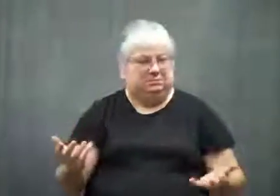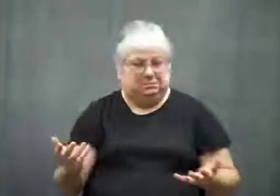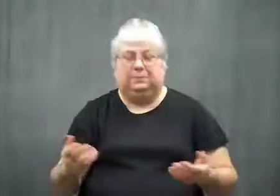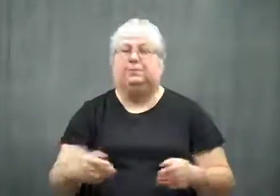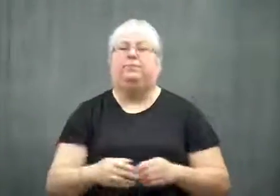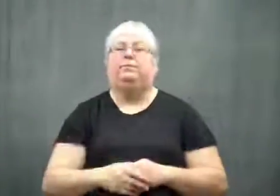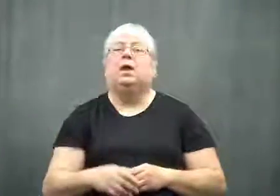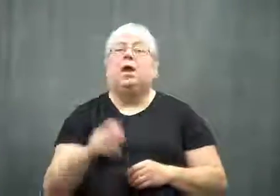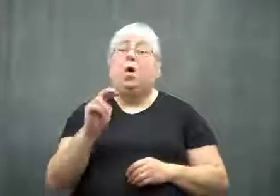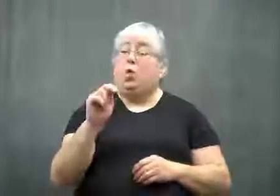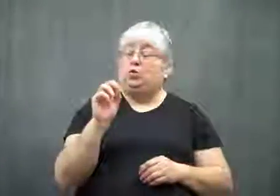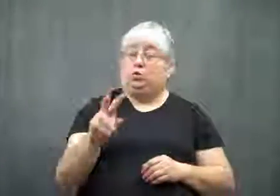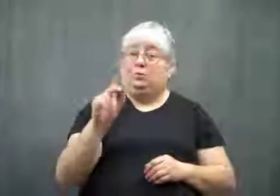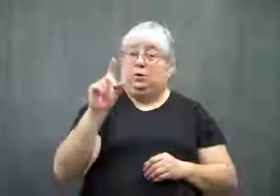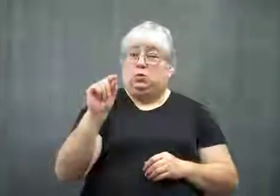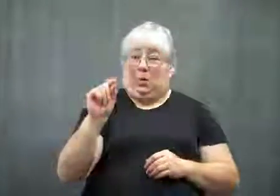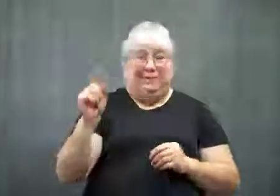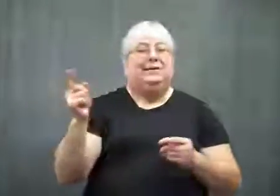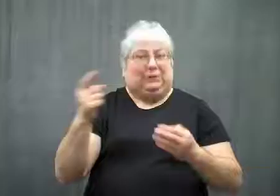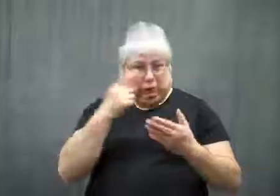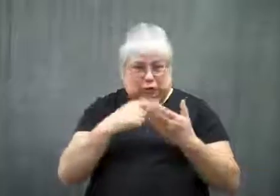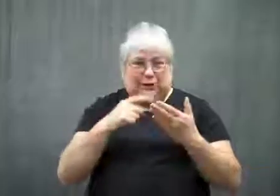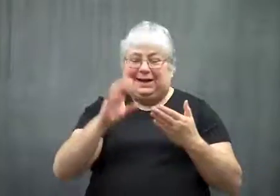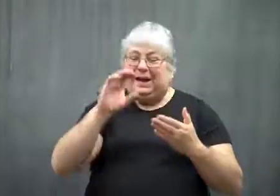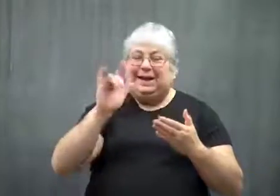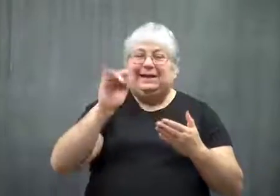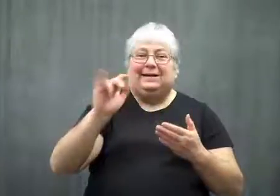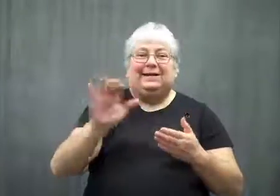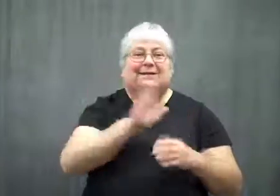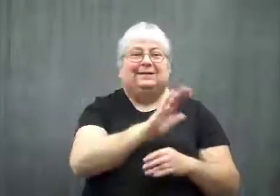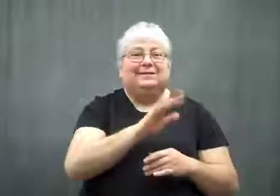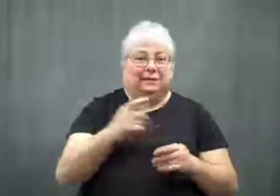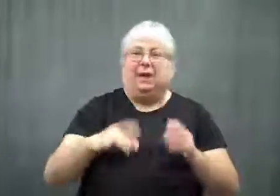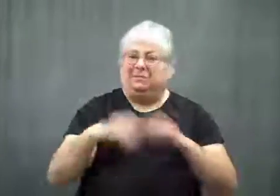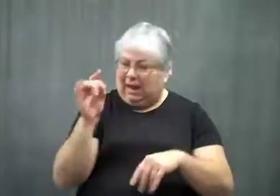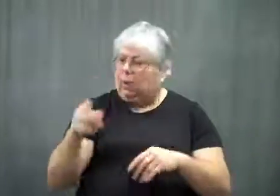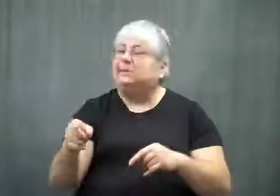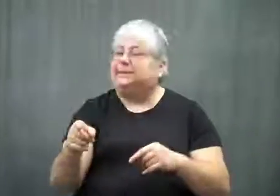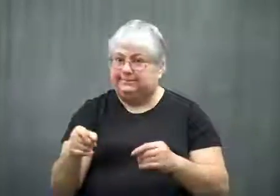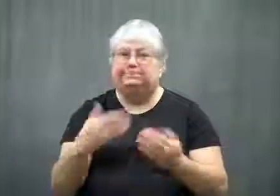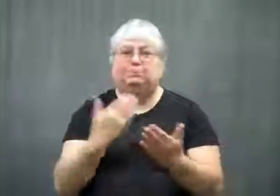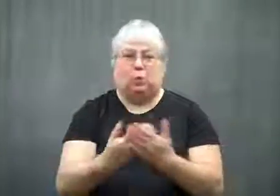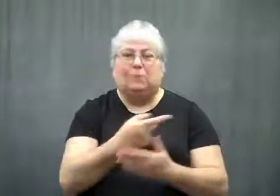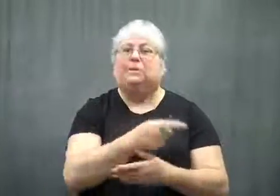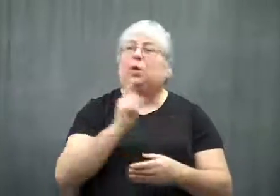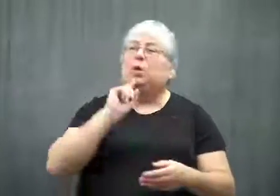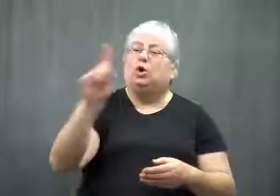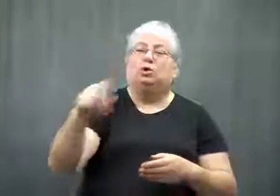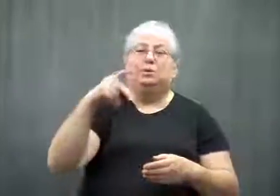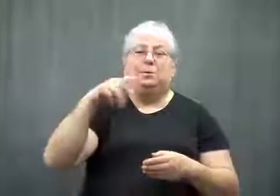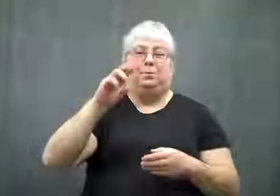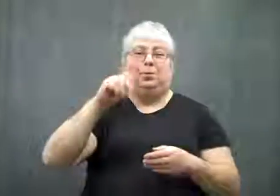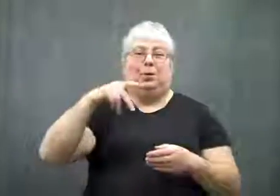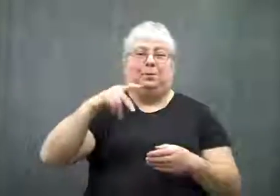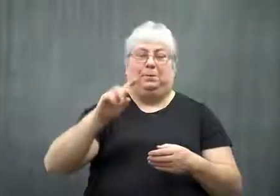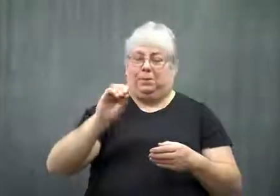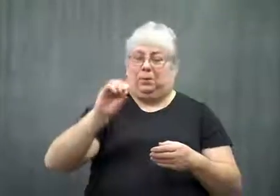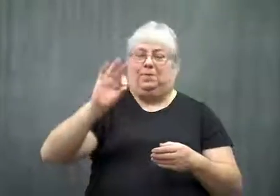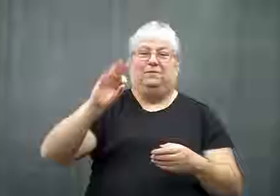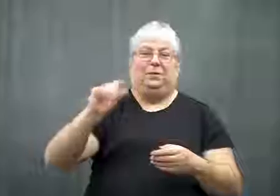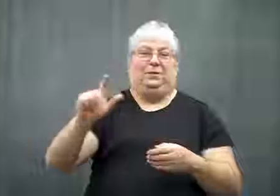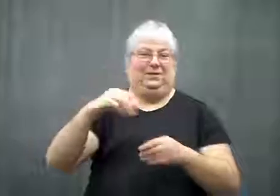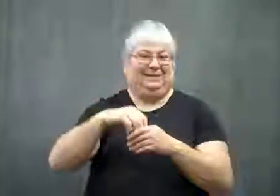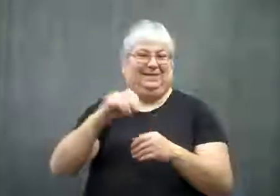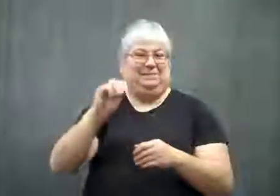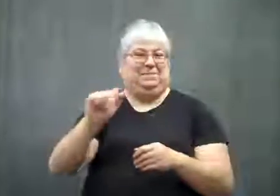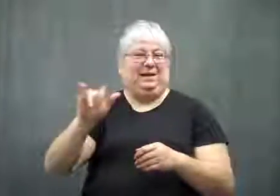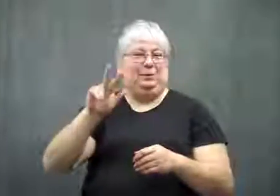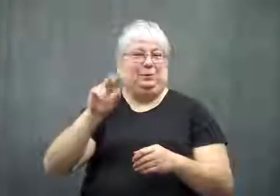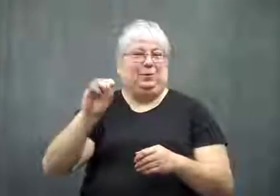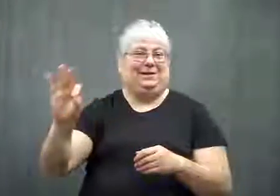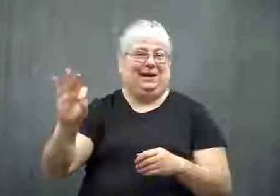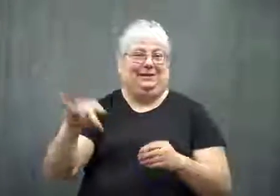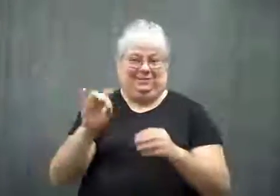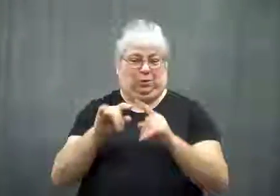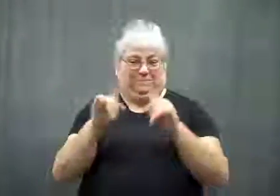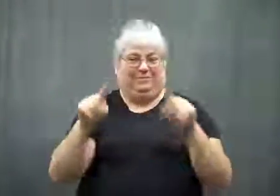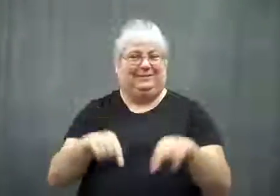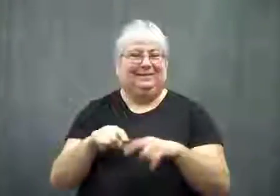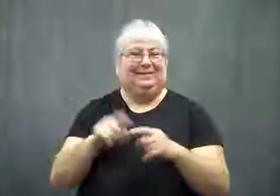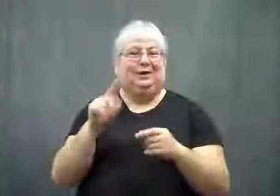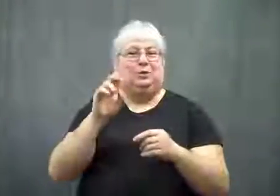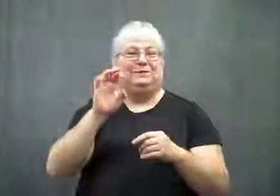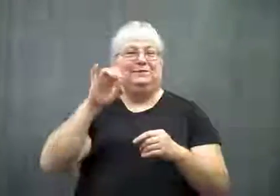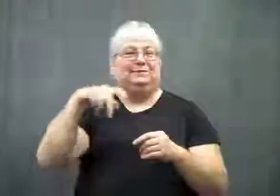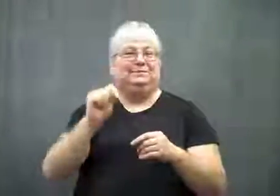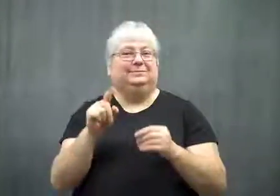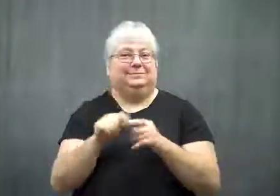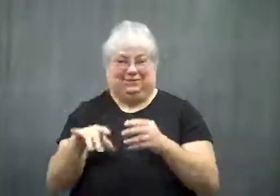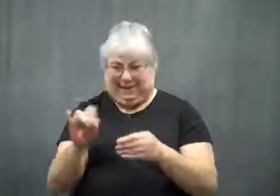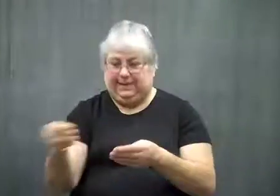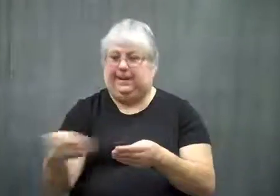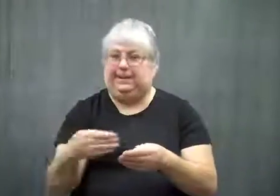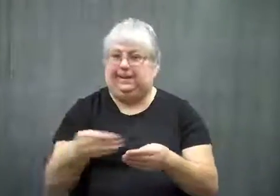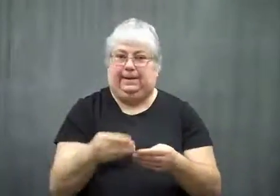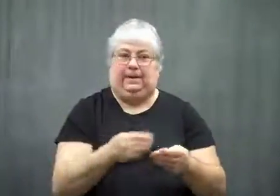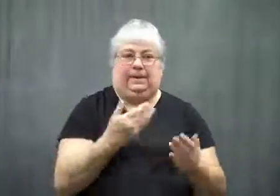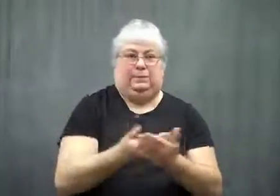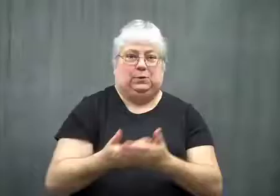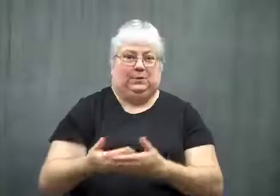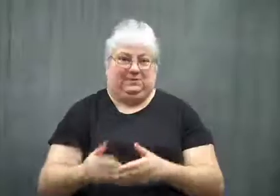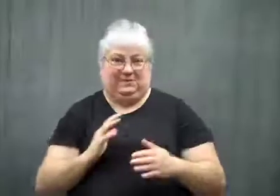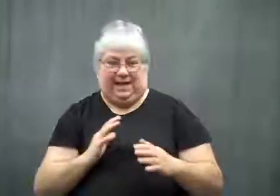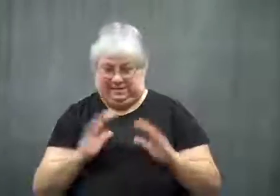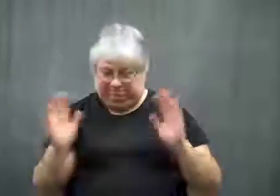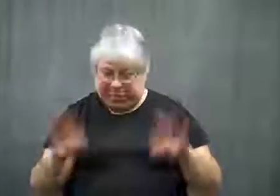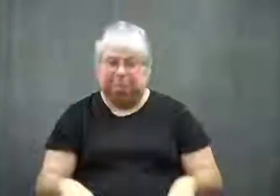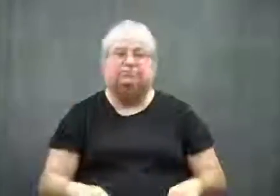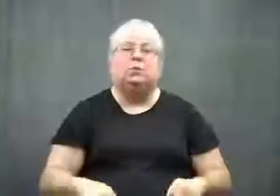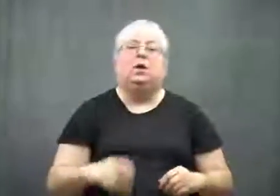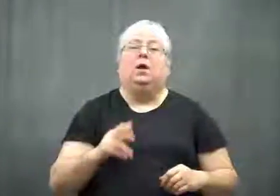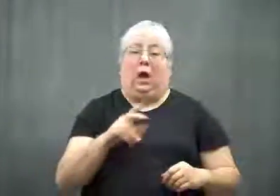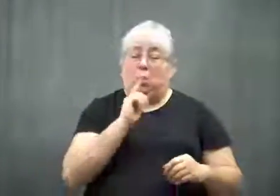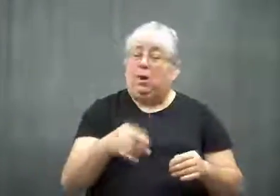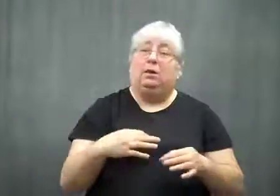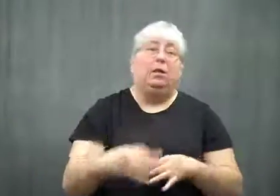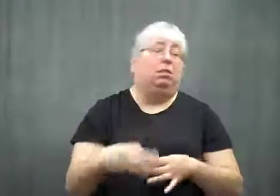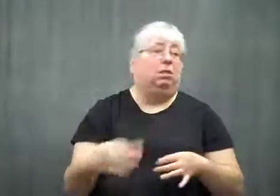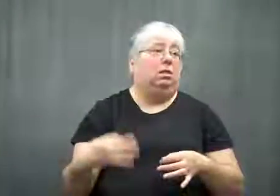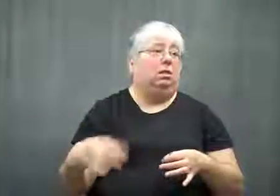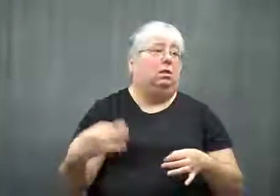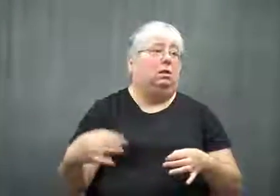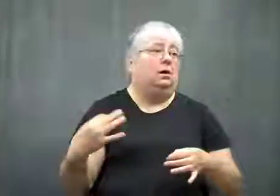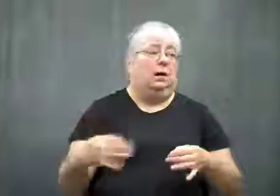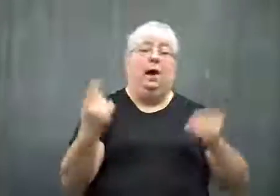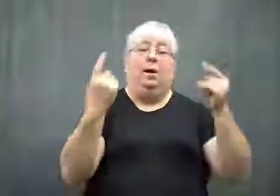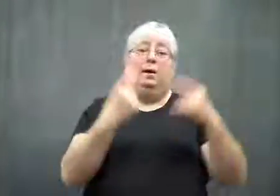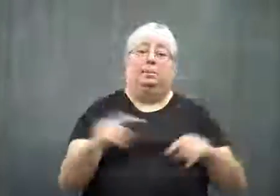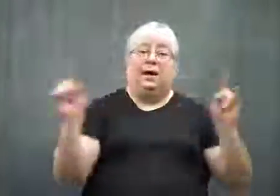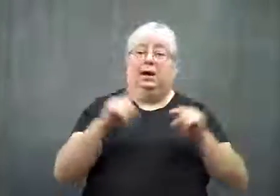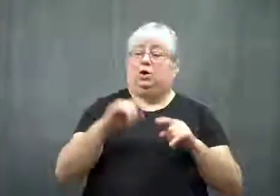Later, on November 20, his clinic was searched and the receipts for the Propofol were found.